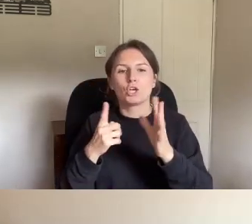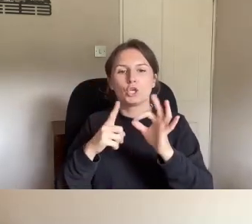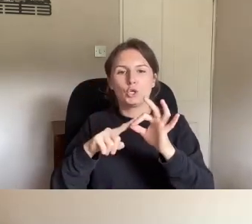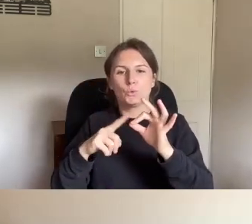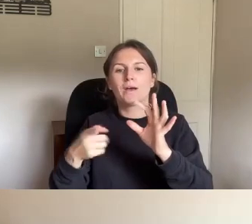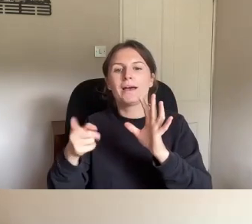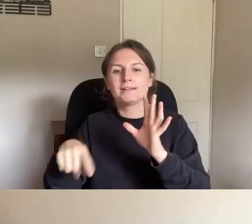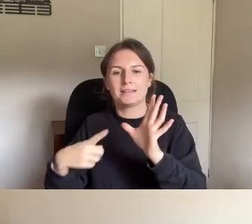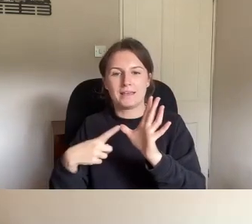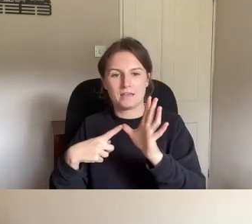and we'll get to them soon.